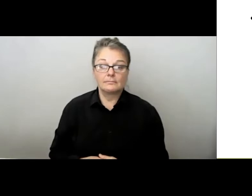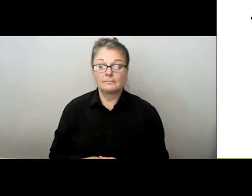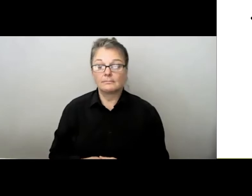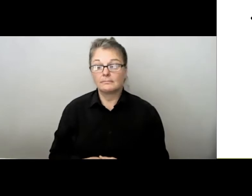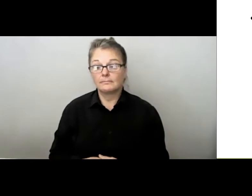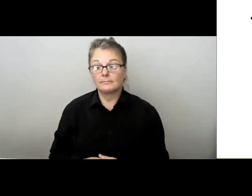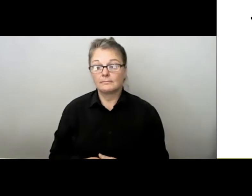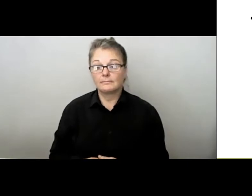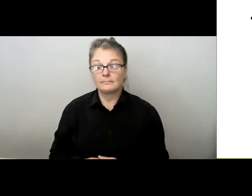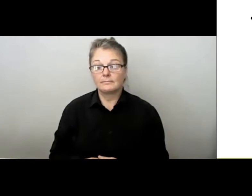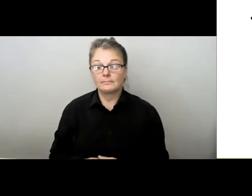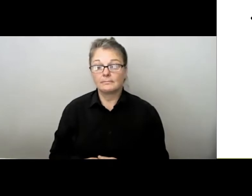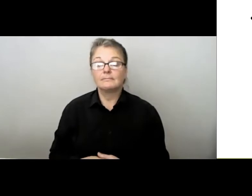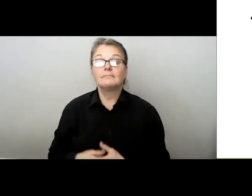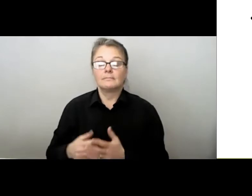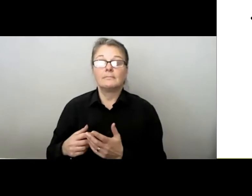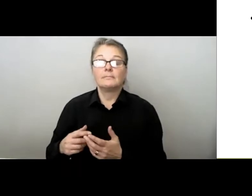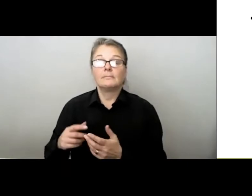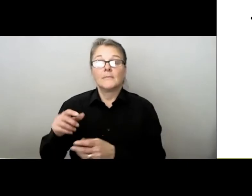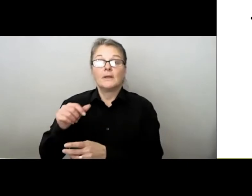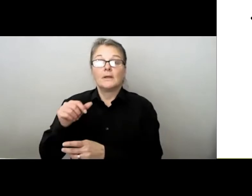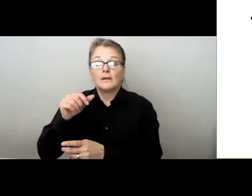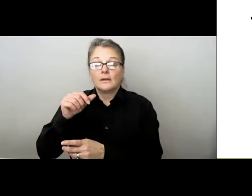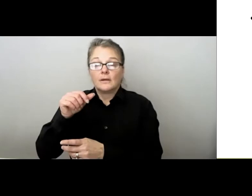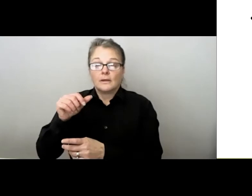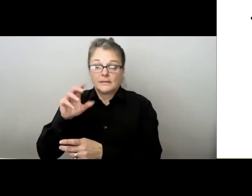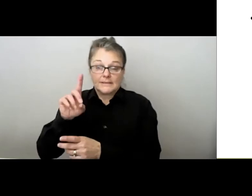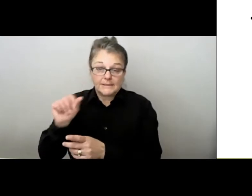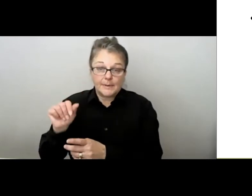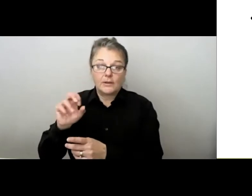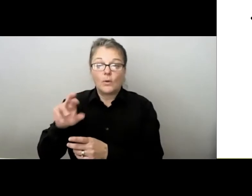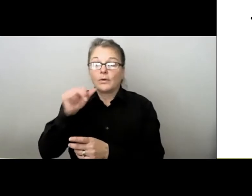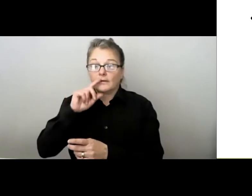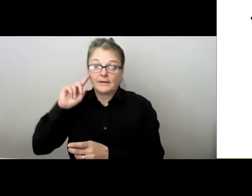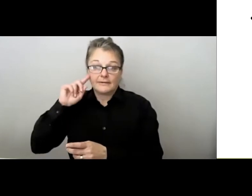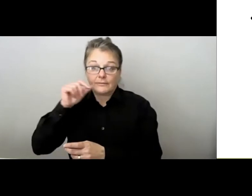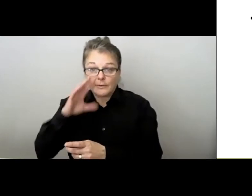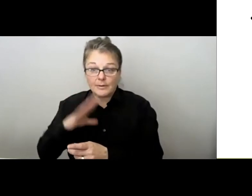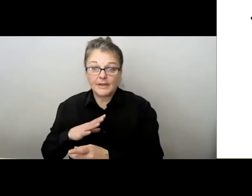…DISABILITIES AND DEAF WOMEN ACCESS EMPLOYMENT THROUGH THIS PROJECT.